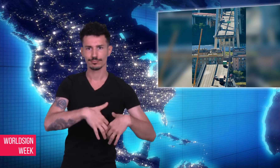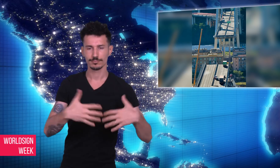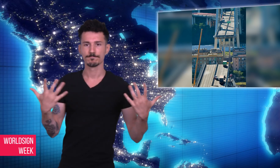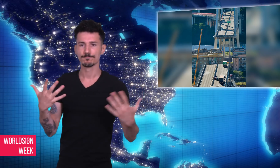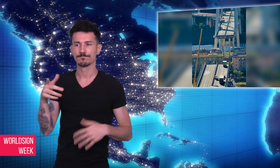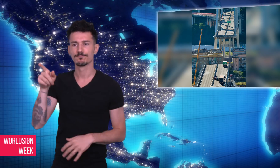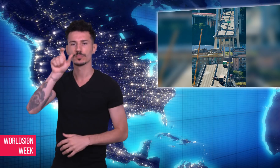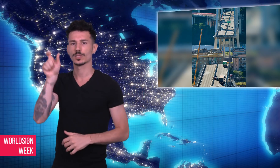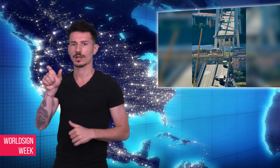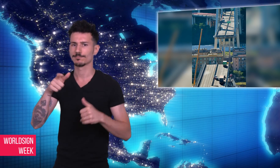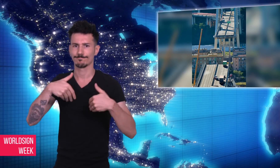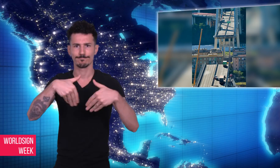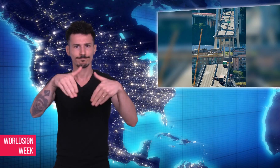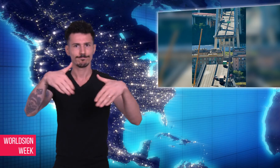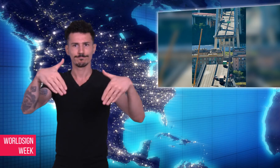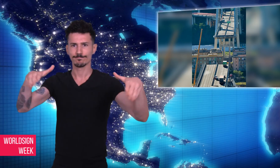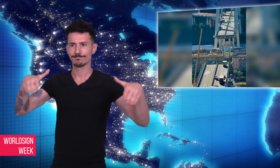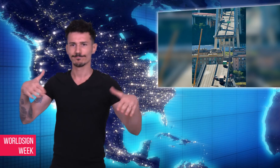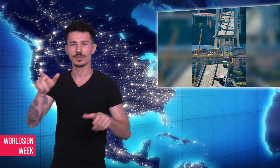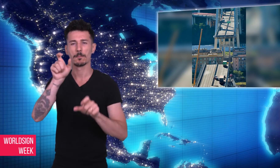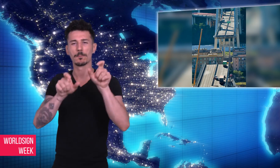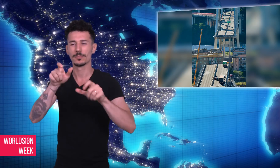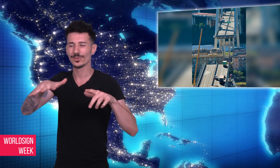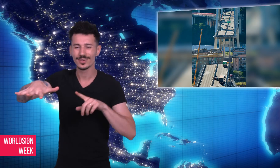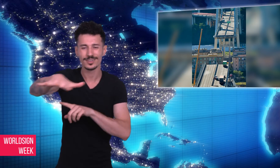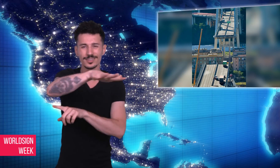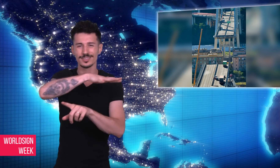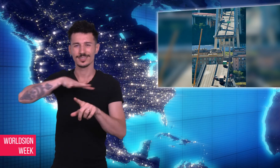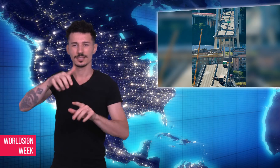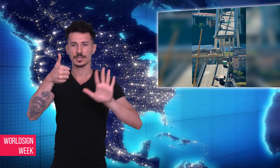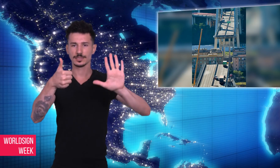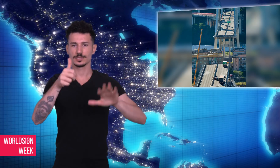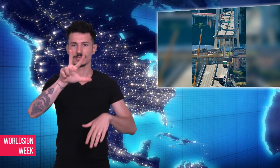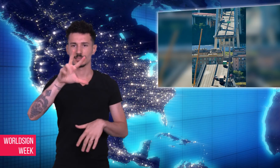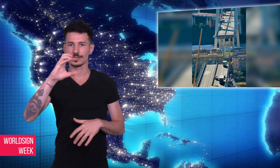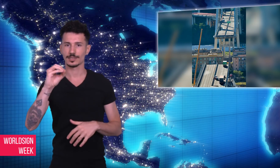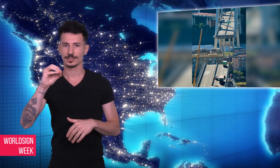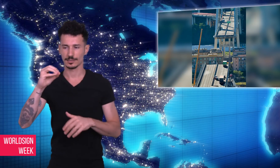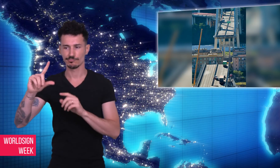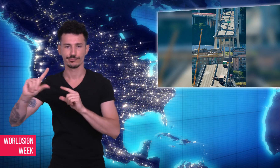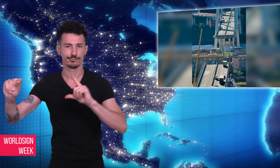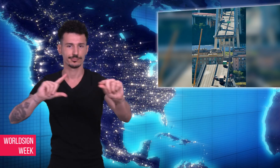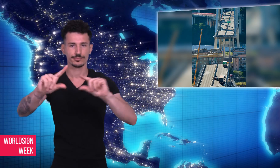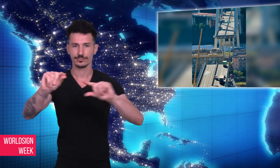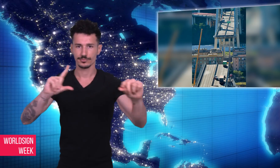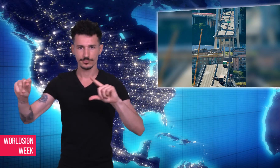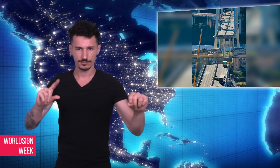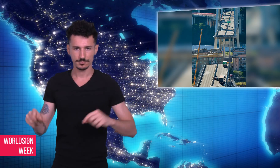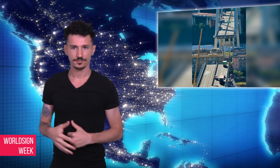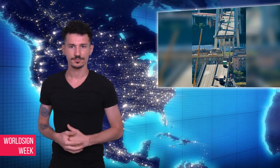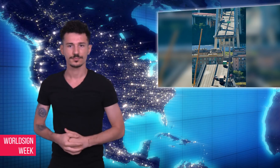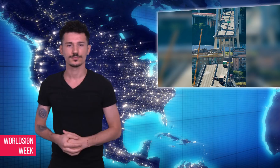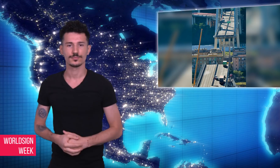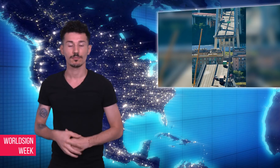that remaining sections of bridge might collapse, and evacuated over 630